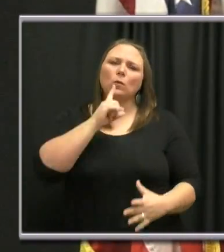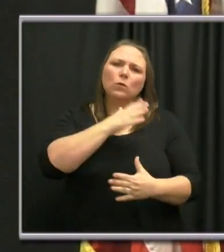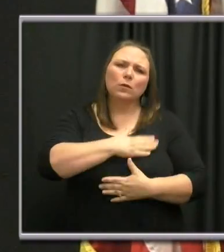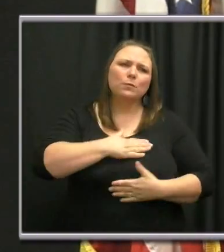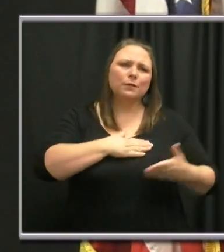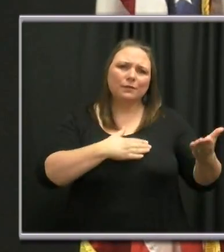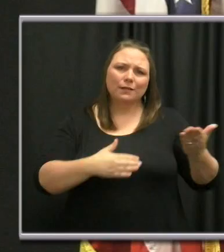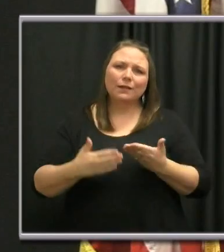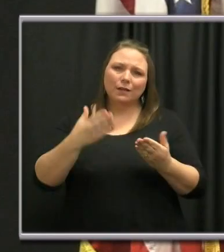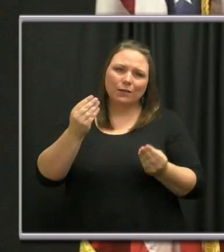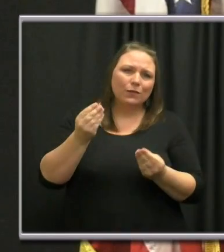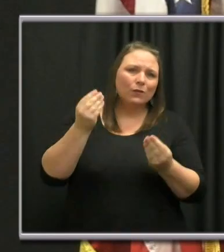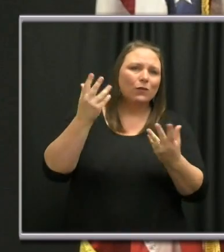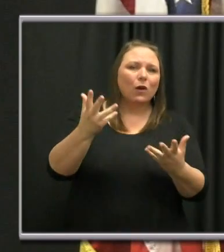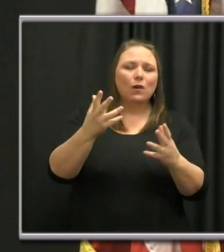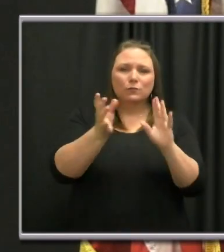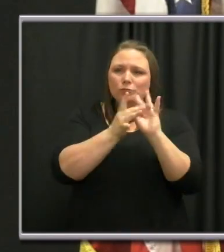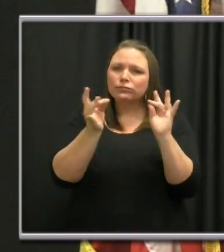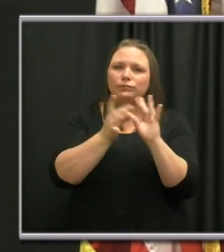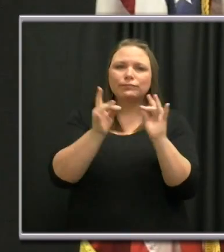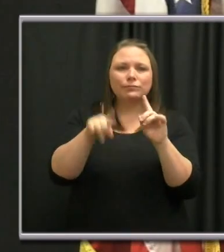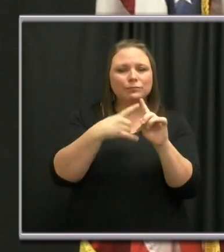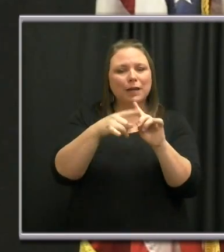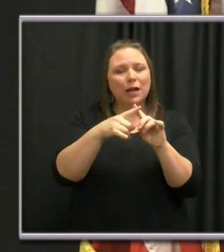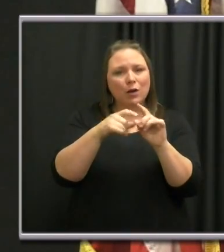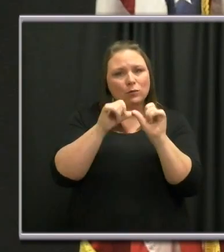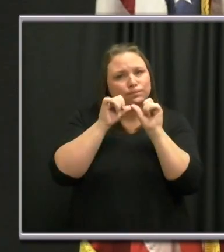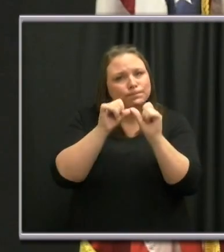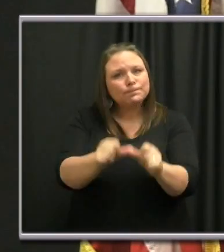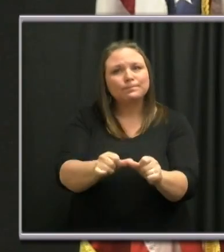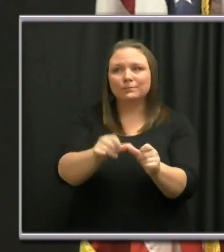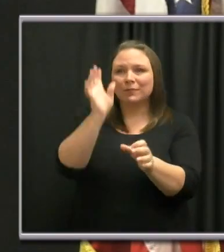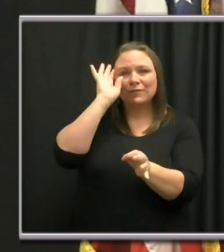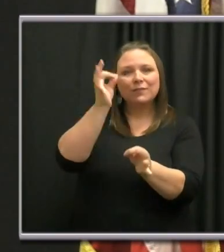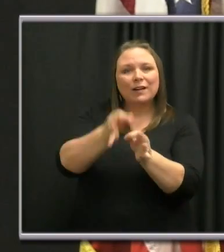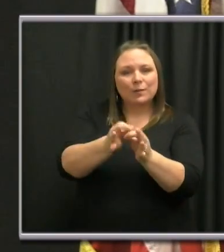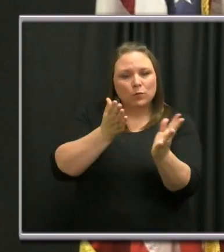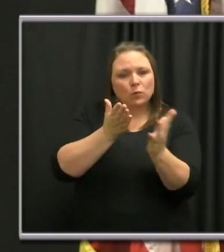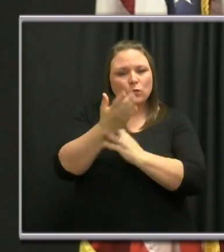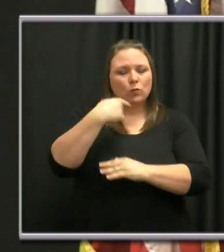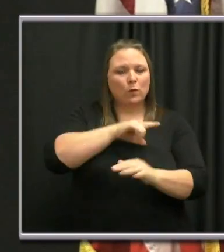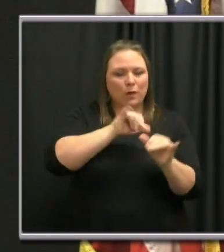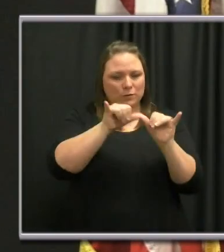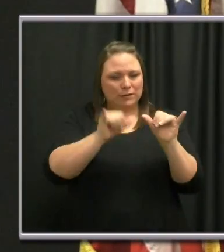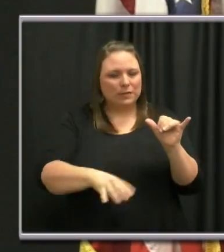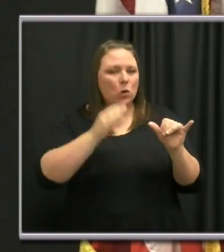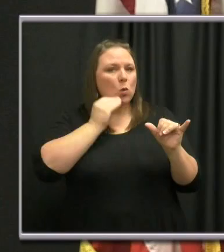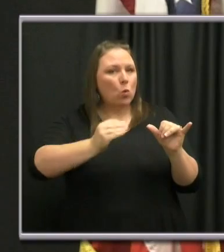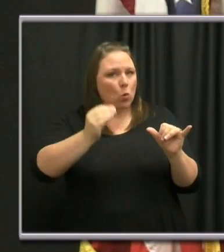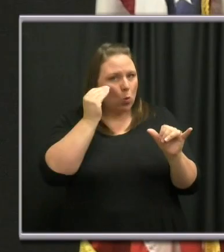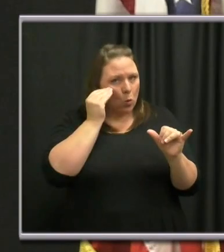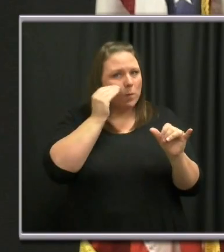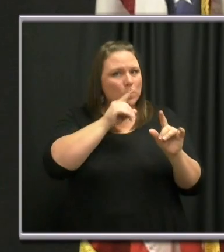MORNING. I APPRECIATE THE INVITATION TO OFFER BRIEF WORDS